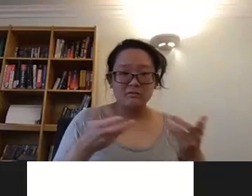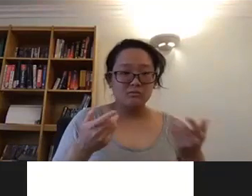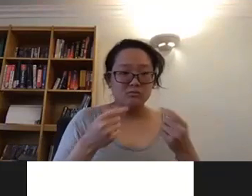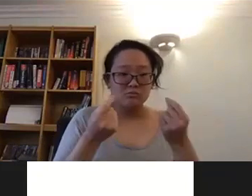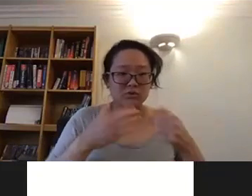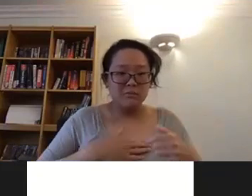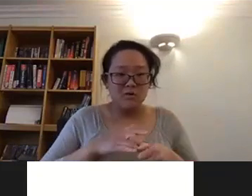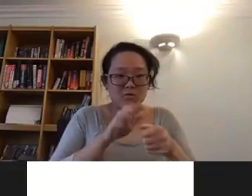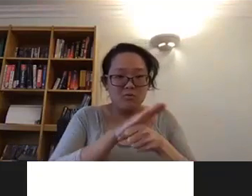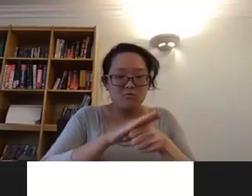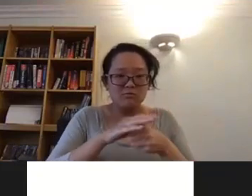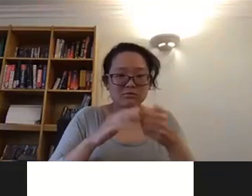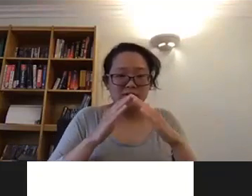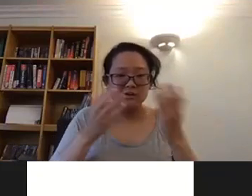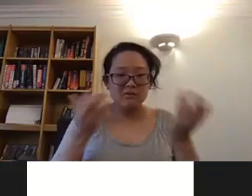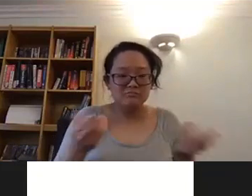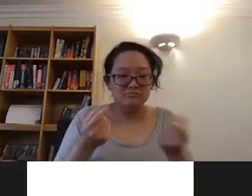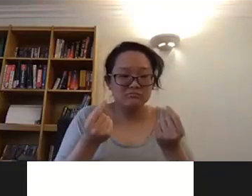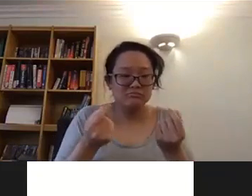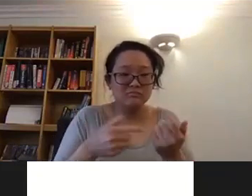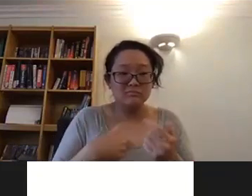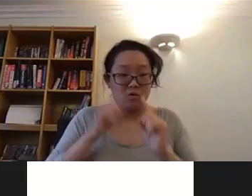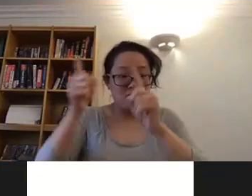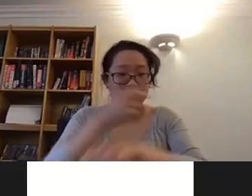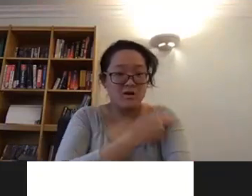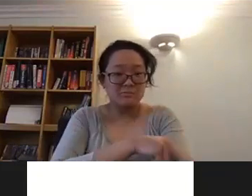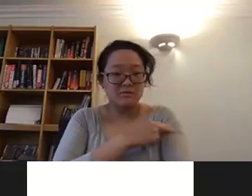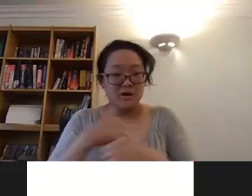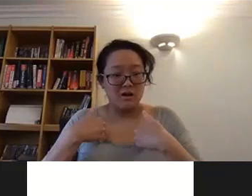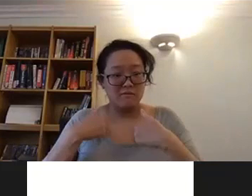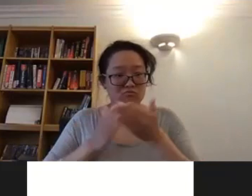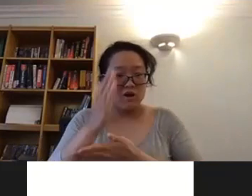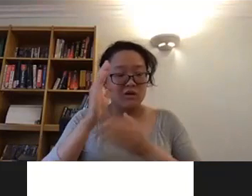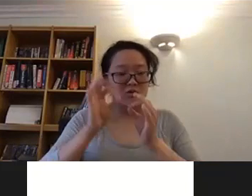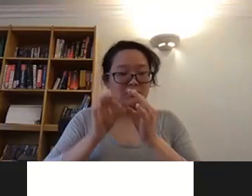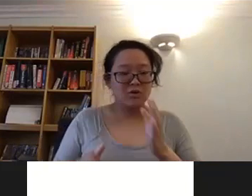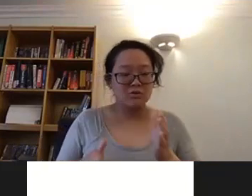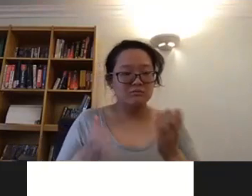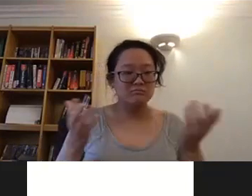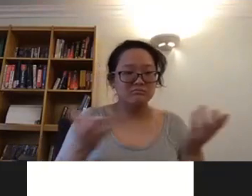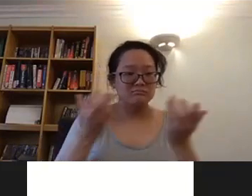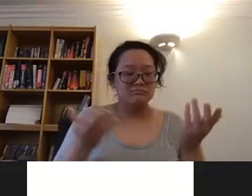So that's not clear in the Deaf community. Am I supposed to go to the hospital?